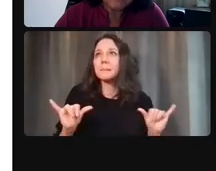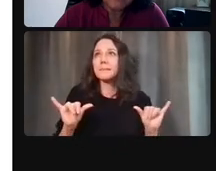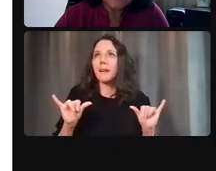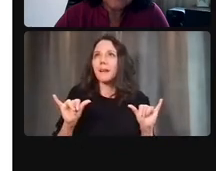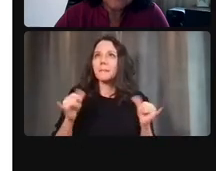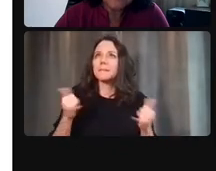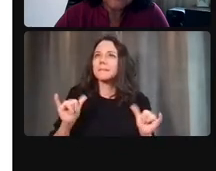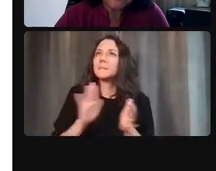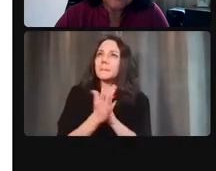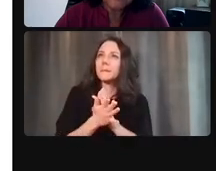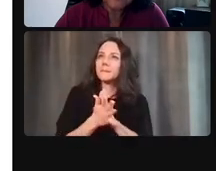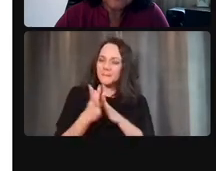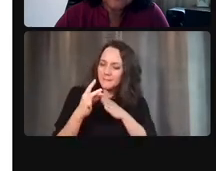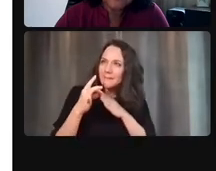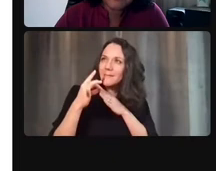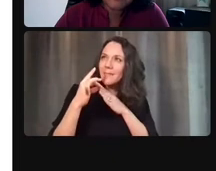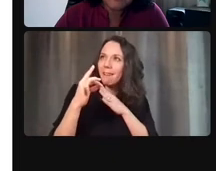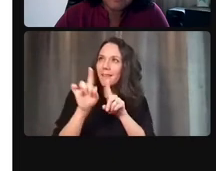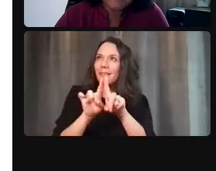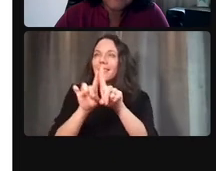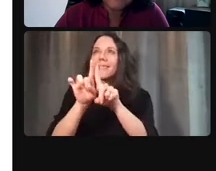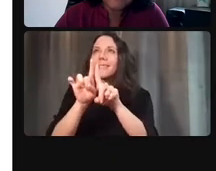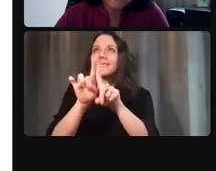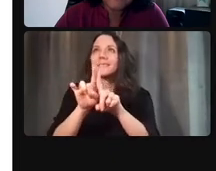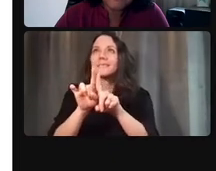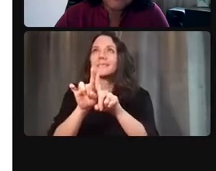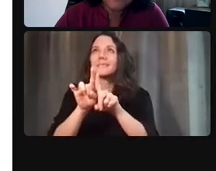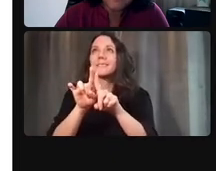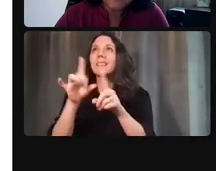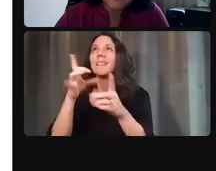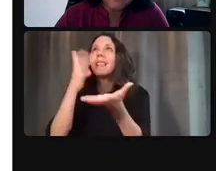It will blister fingers and twist in your hands, slip and fall.